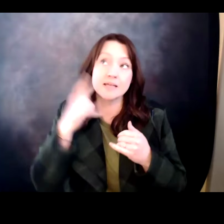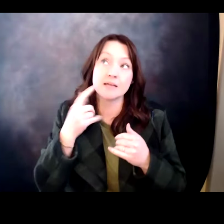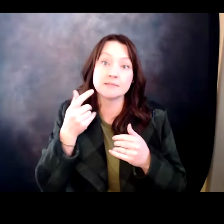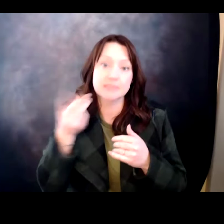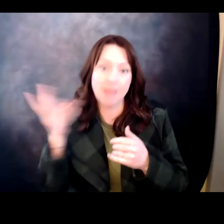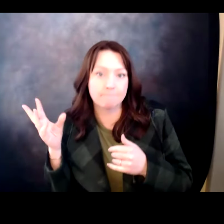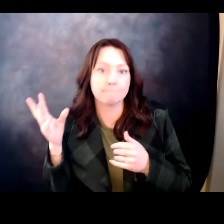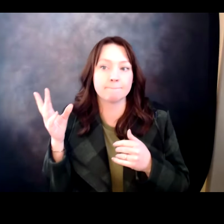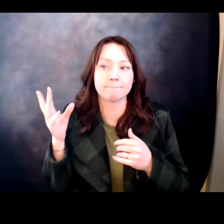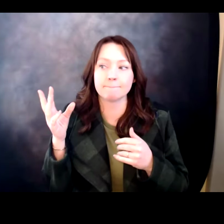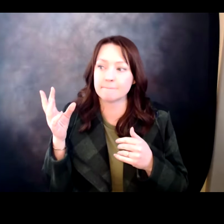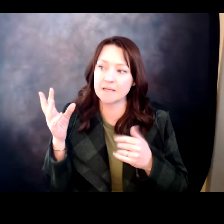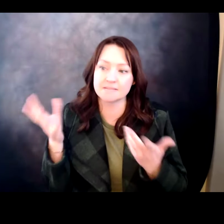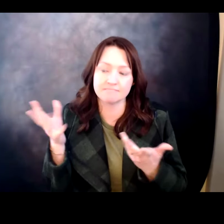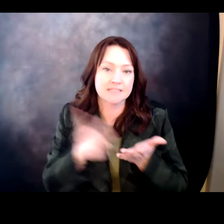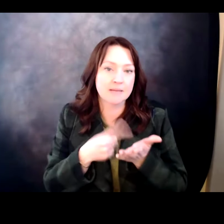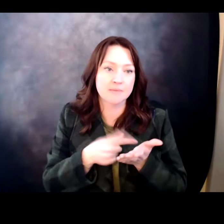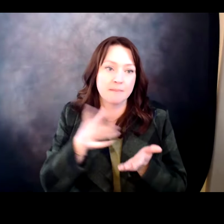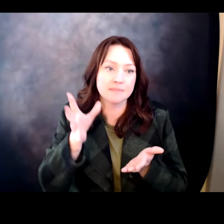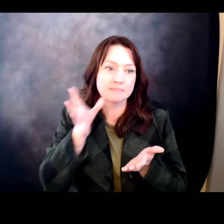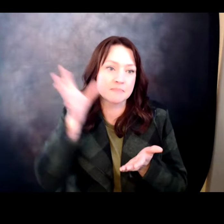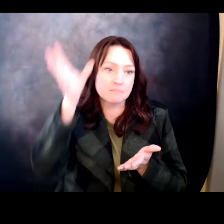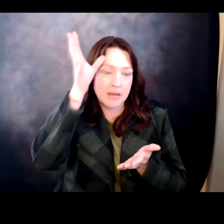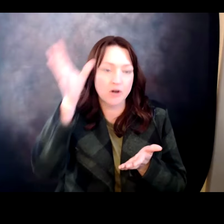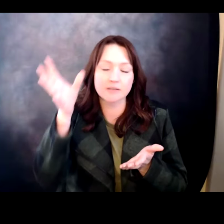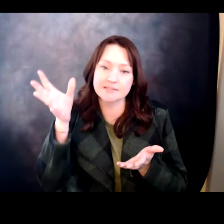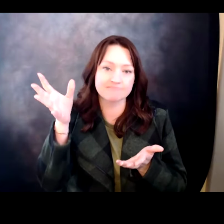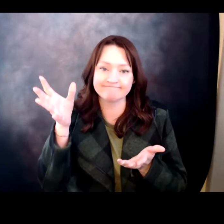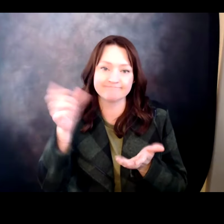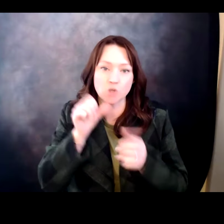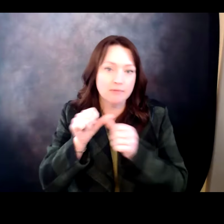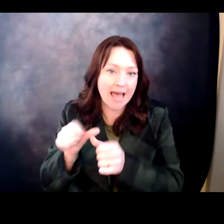tired of filling things out after a while, but some of the parents are open to the idea of, you know, um keeping some of the kids in the study and